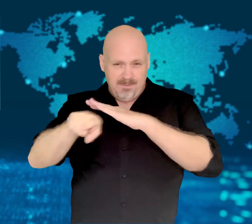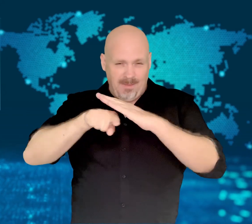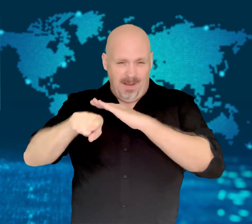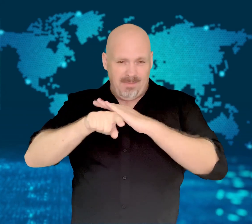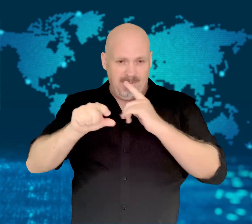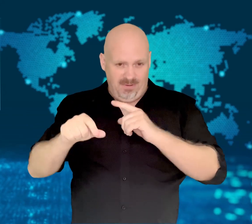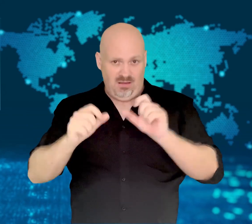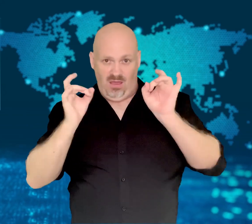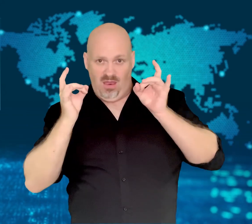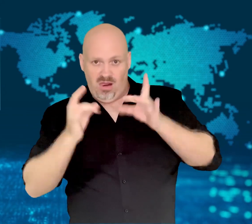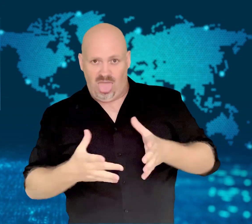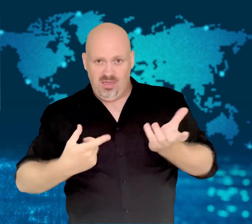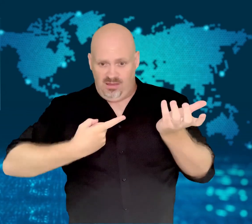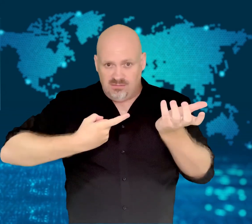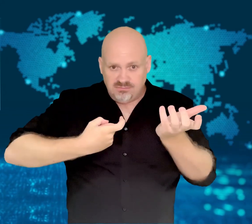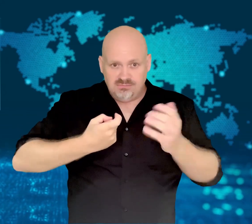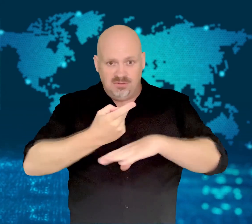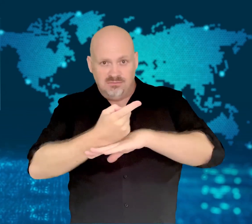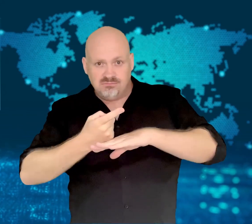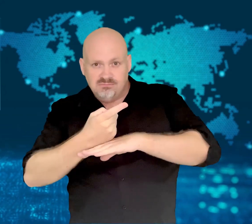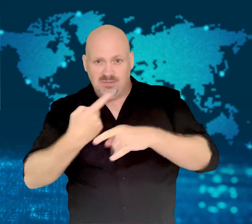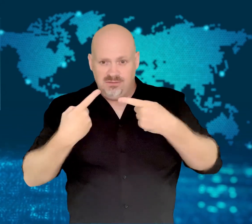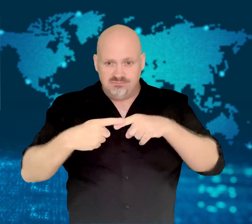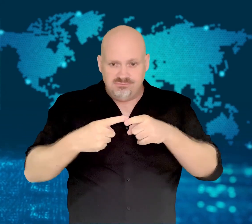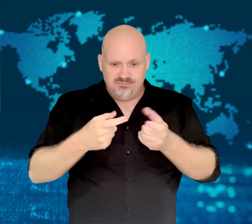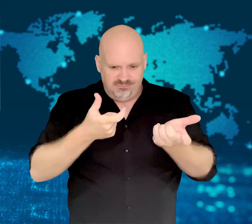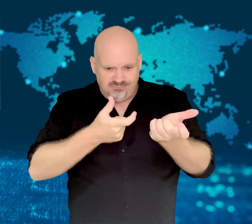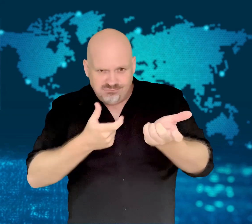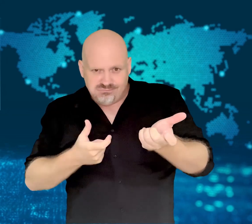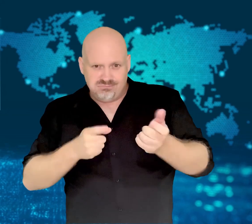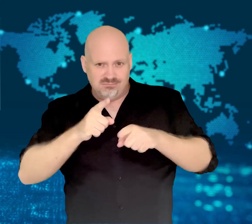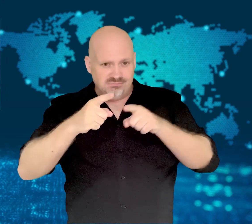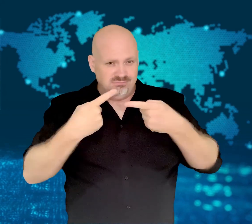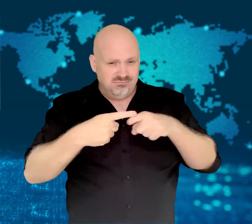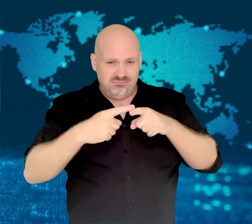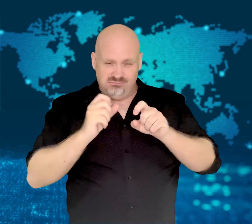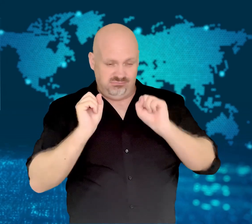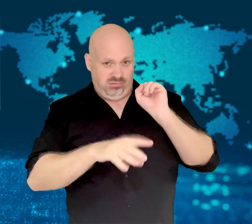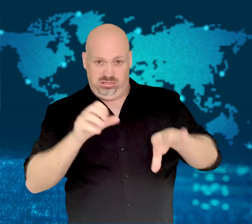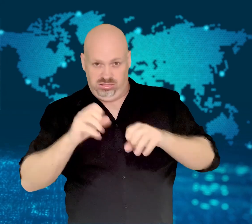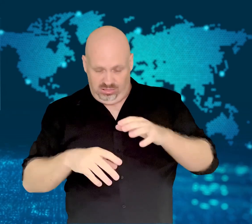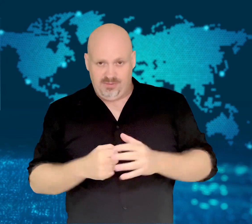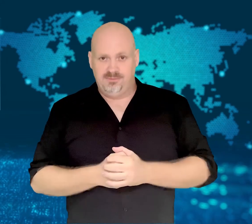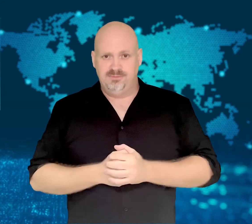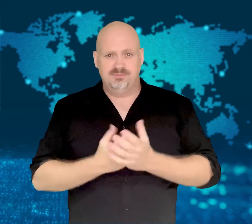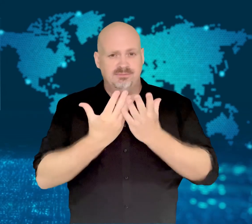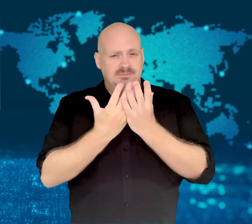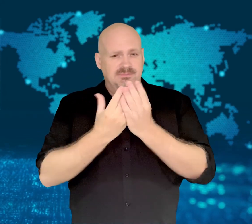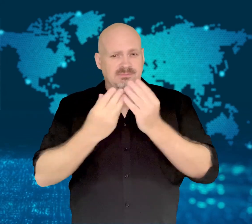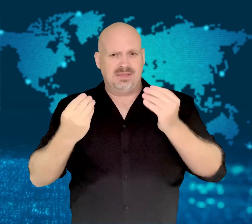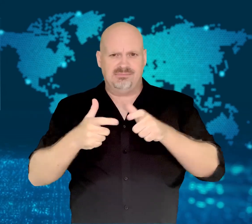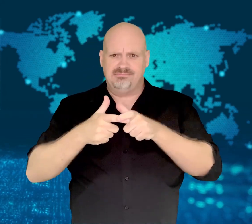The country withdrew from Izyum, which had been a major military hub for Russia.